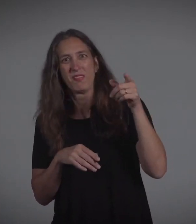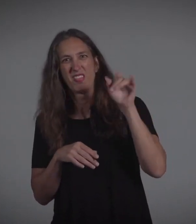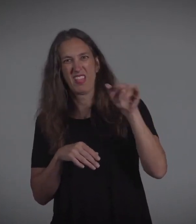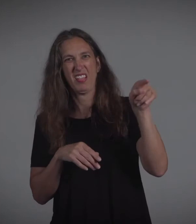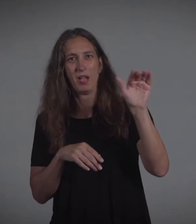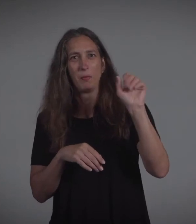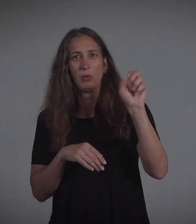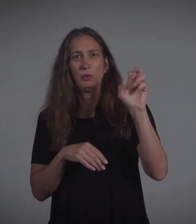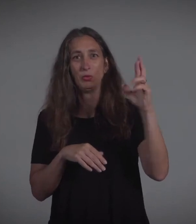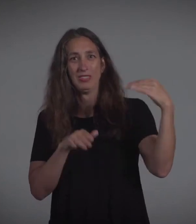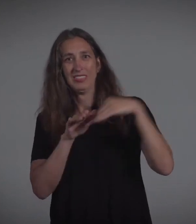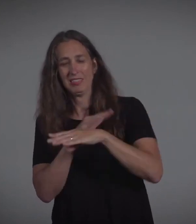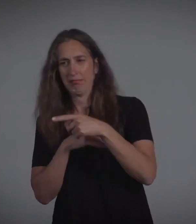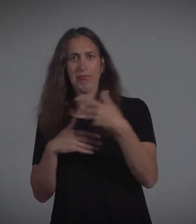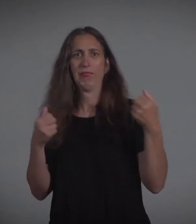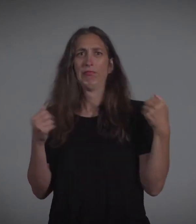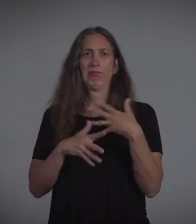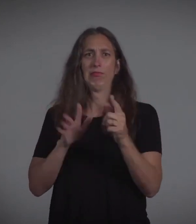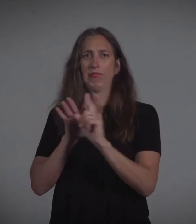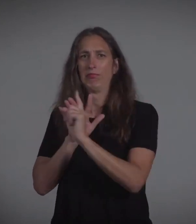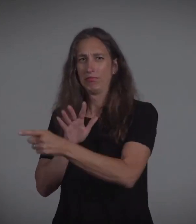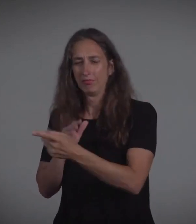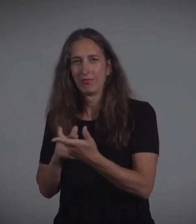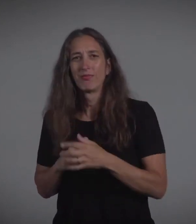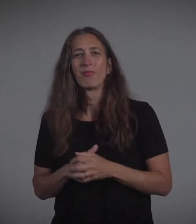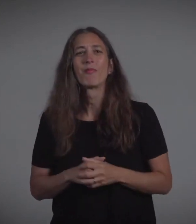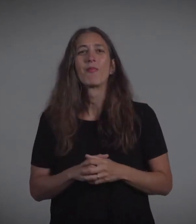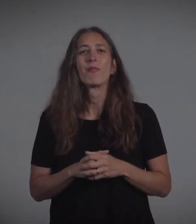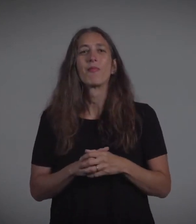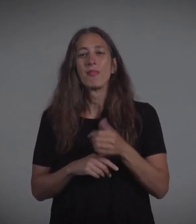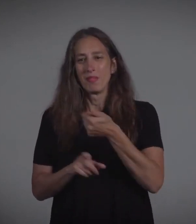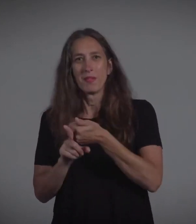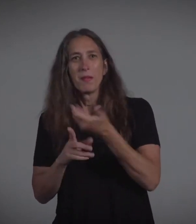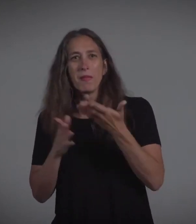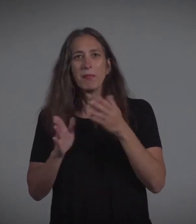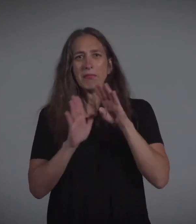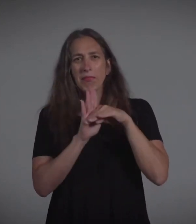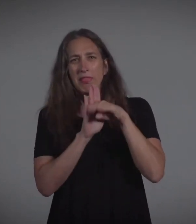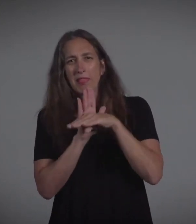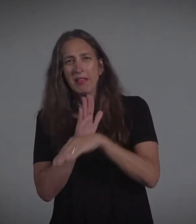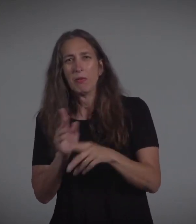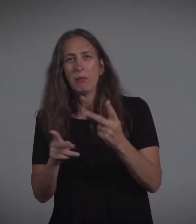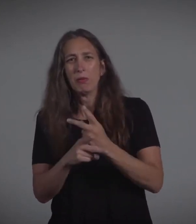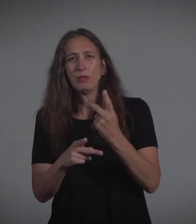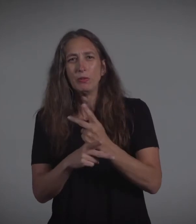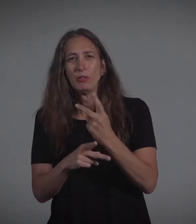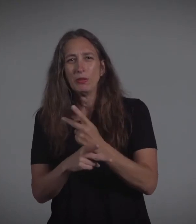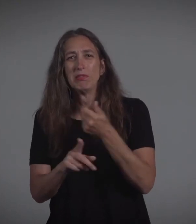the partner seems afraid and leaves. The abused partner may start to deteriorate